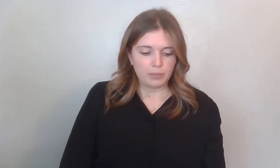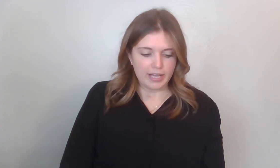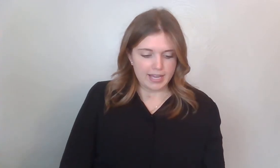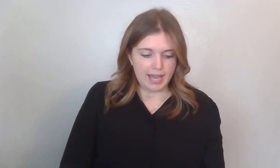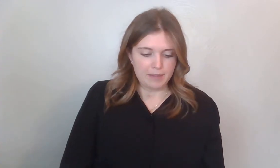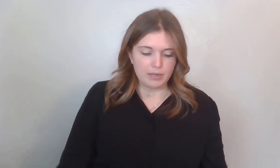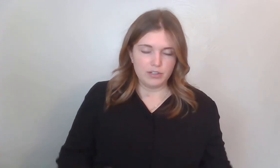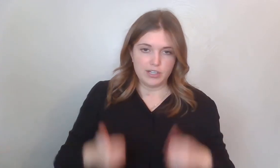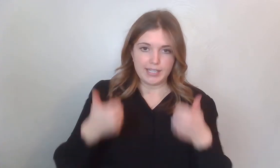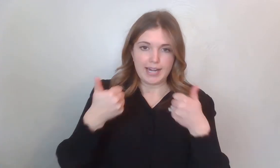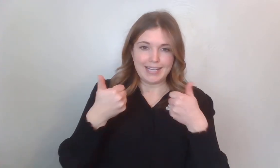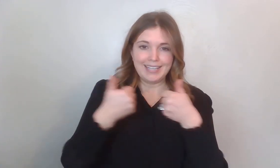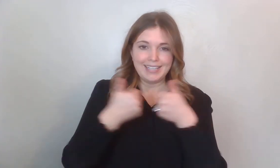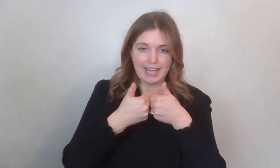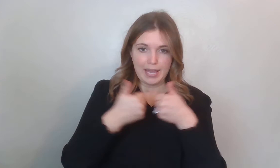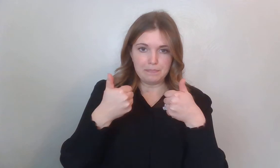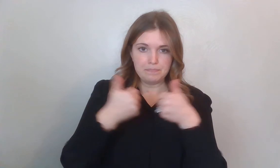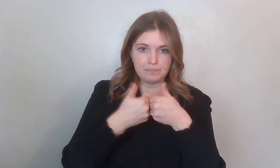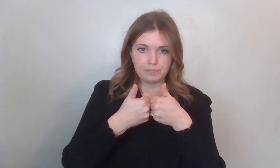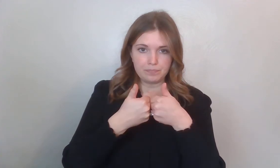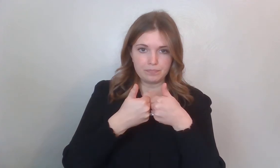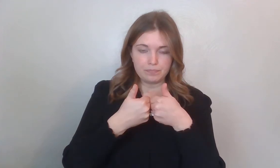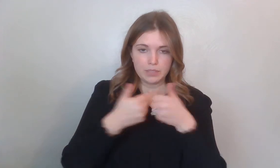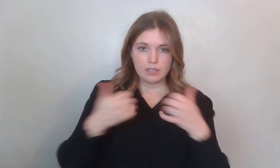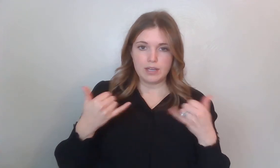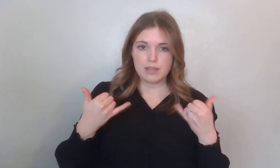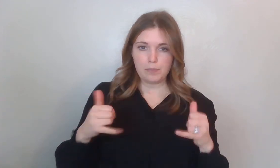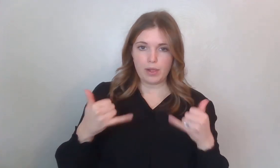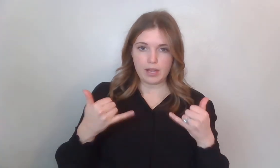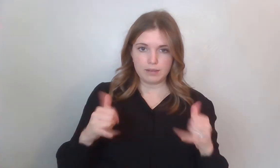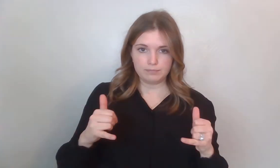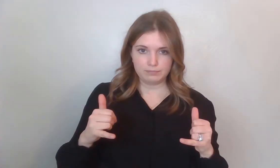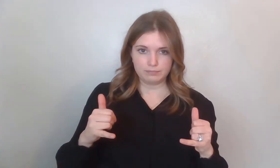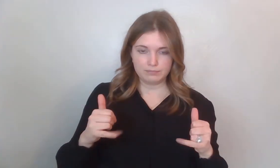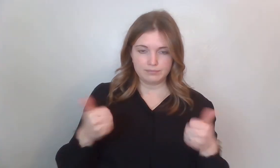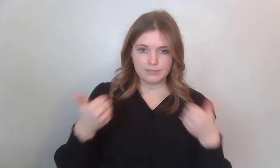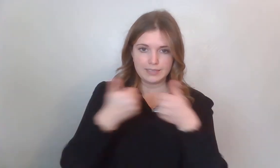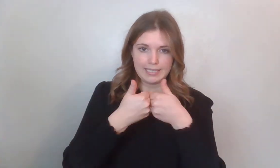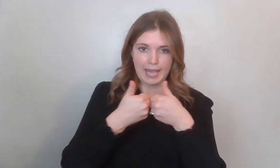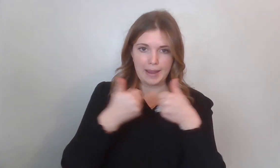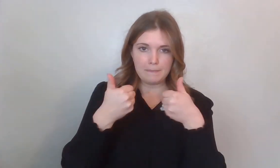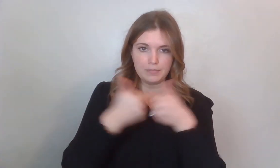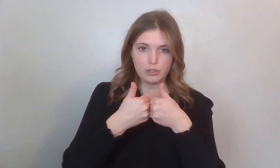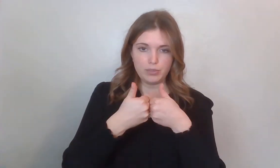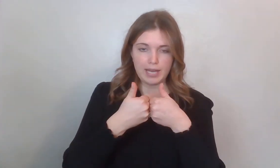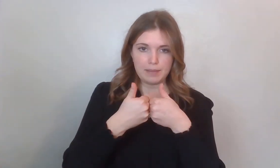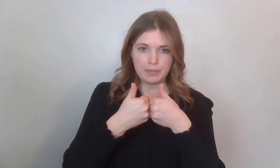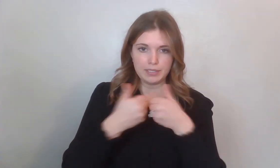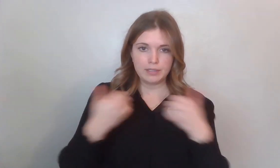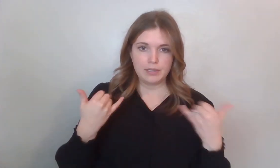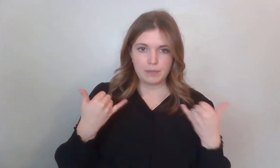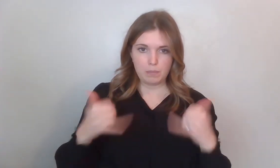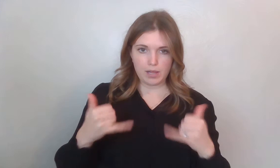PLAY (a) GAME She's signing GAME and then PLAY GAME two times PLAY